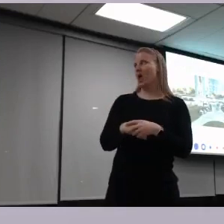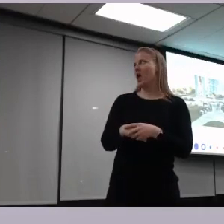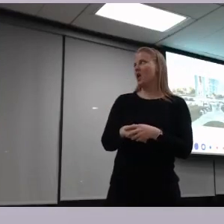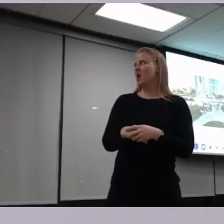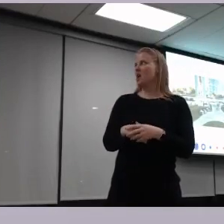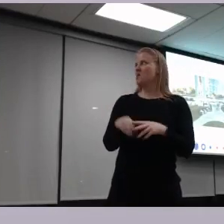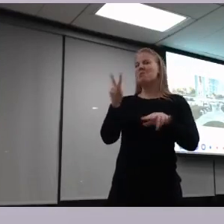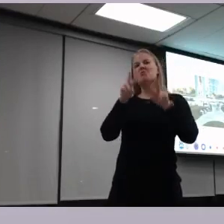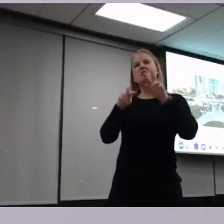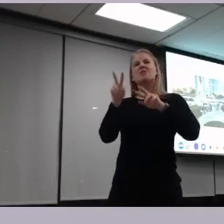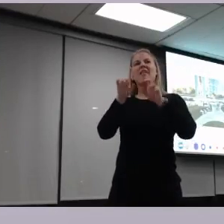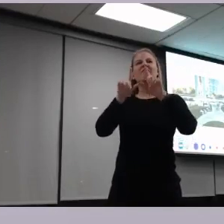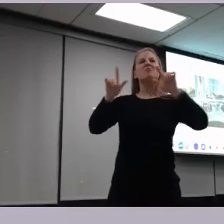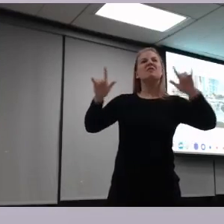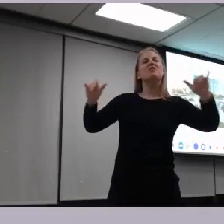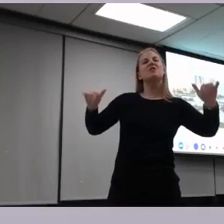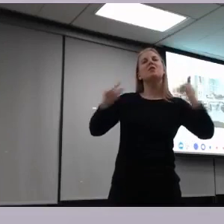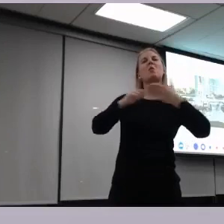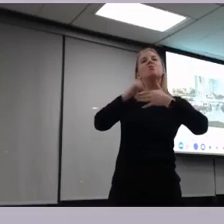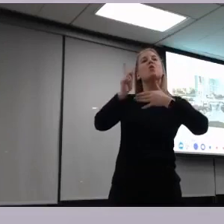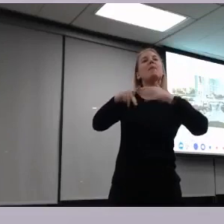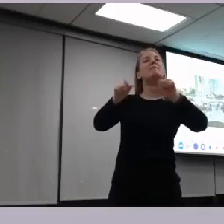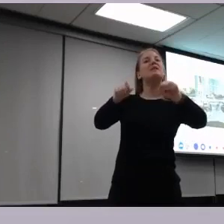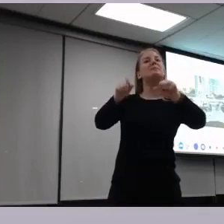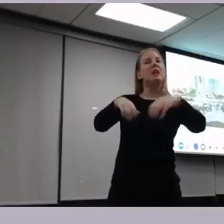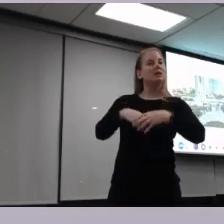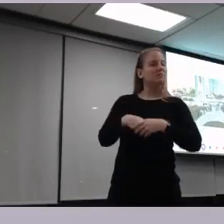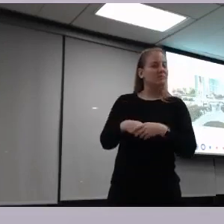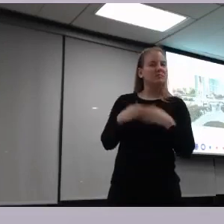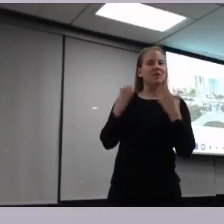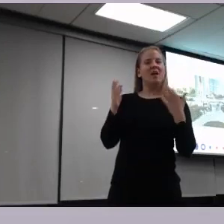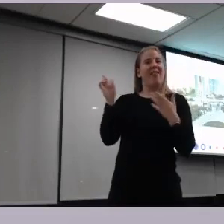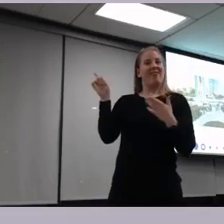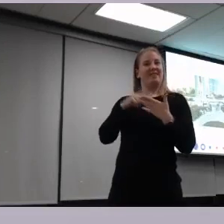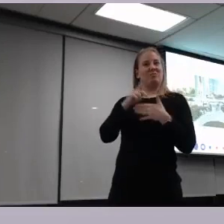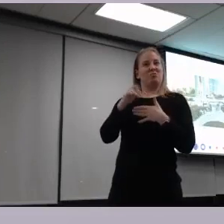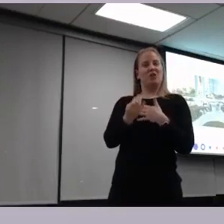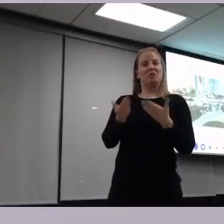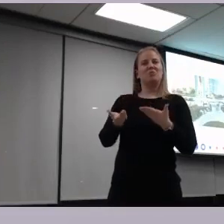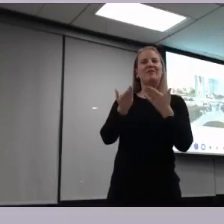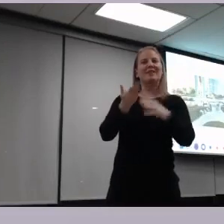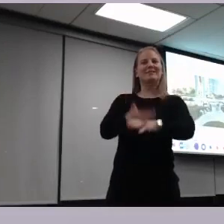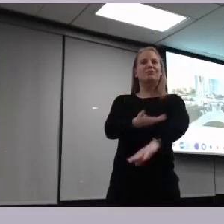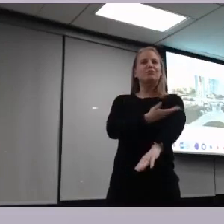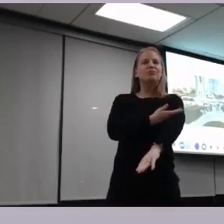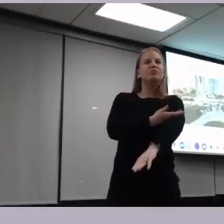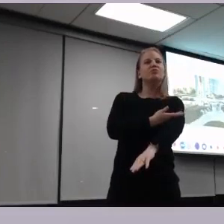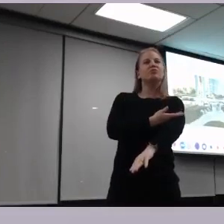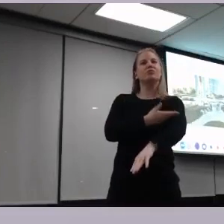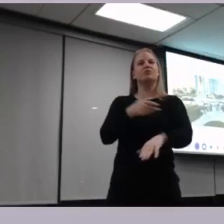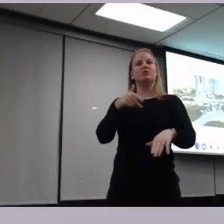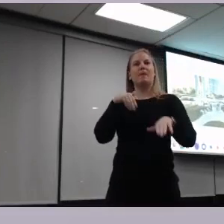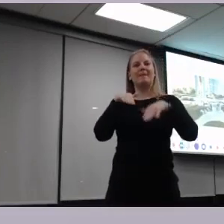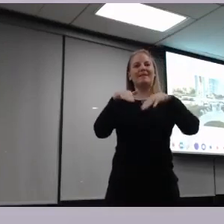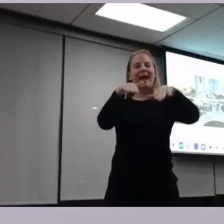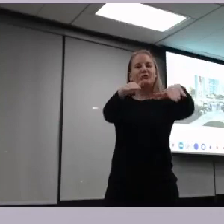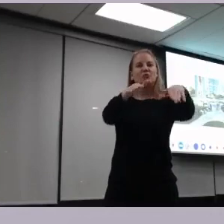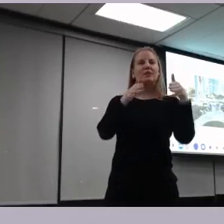probing the possibilities. This project provides improved pedestrian and bike paths leading to different public transportation modes.